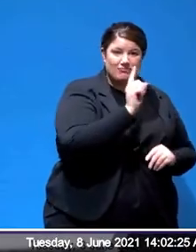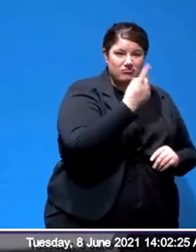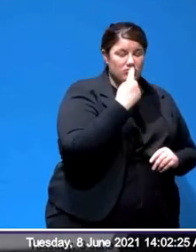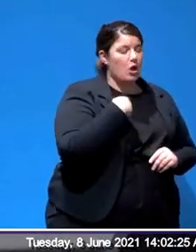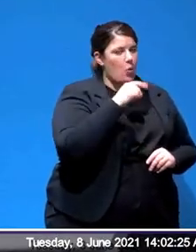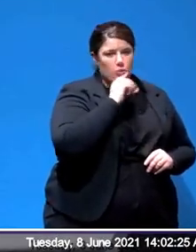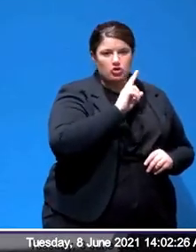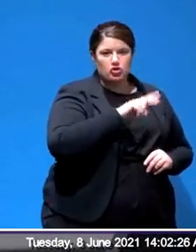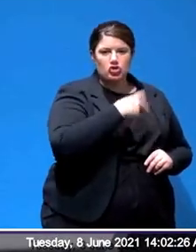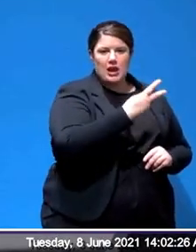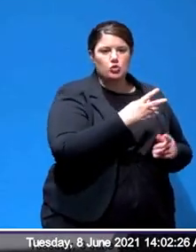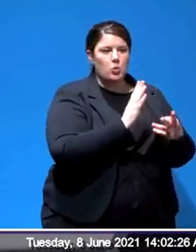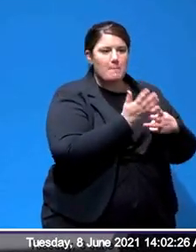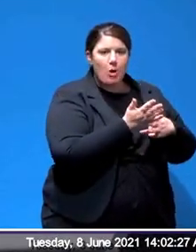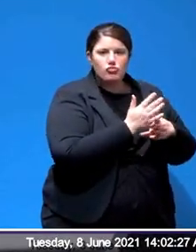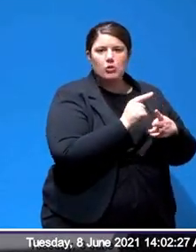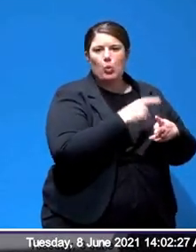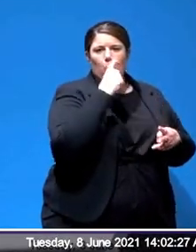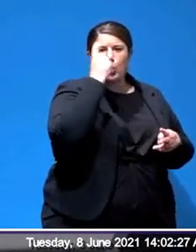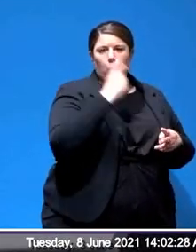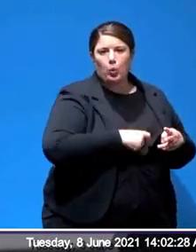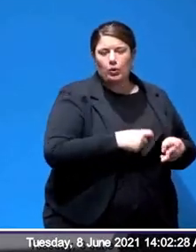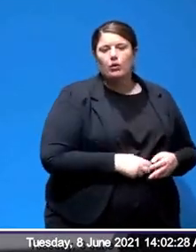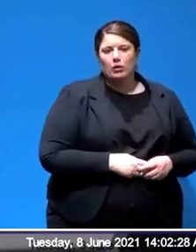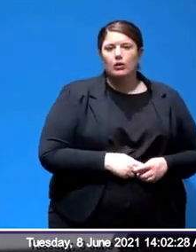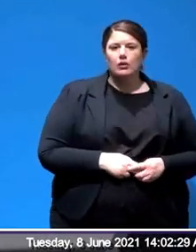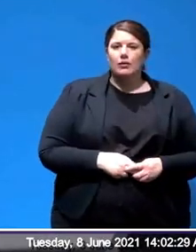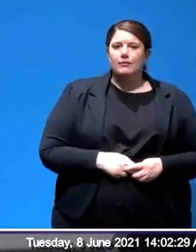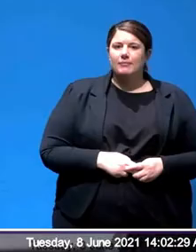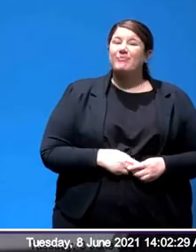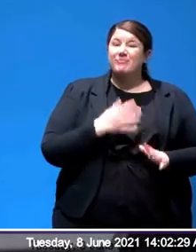"moderate" or to "severe", and that would increase the escalation.